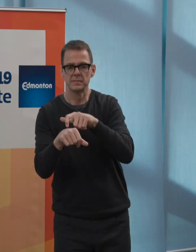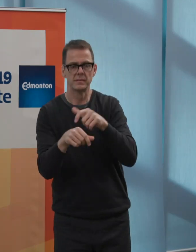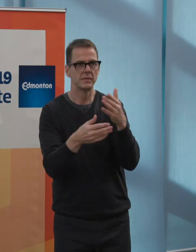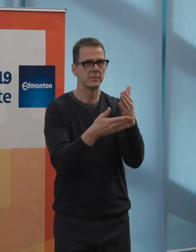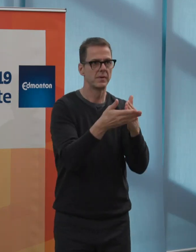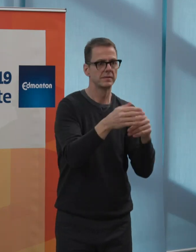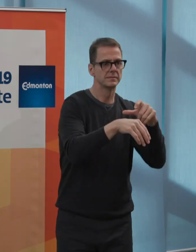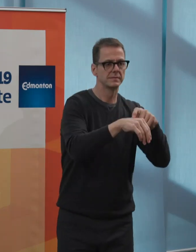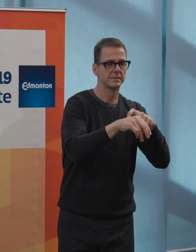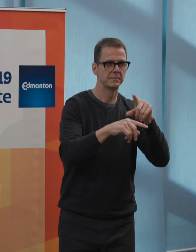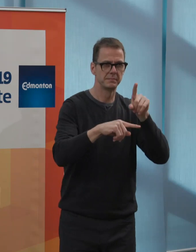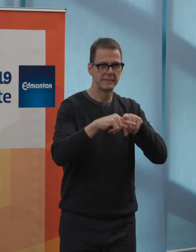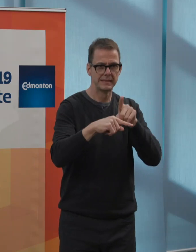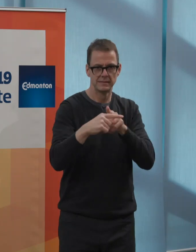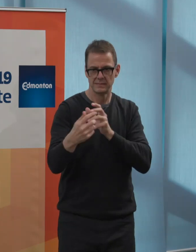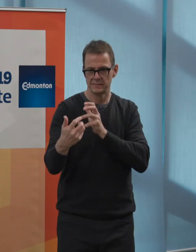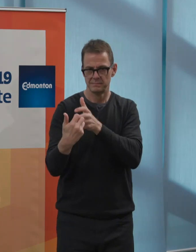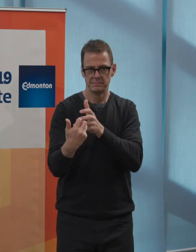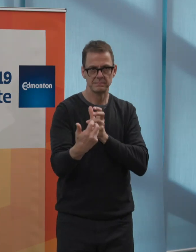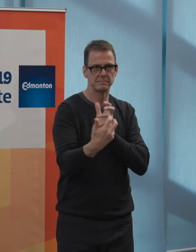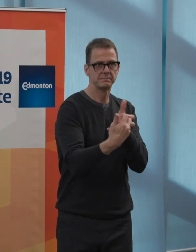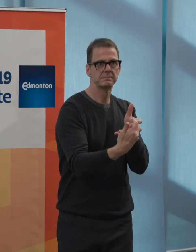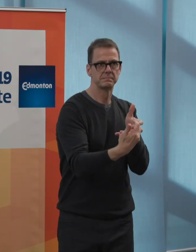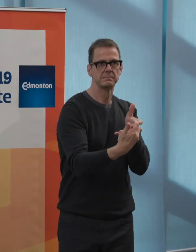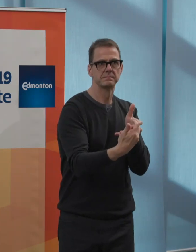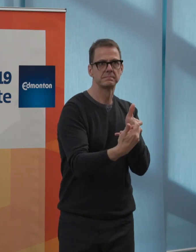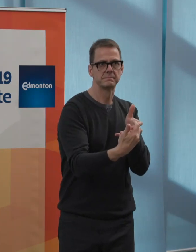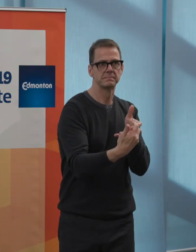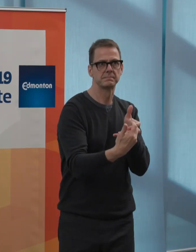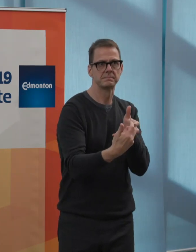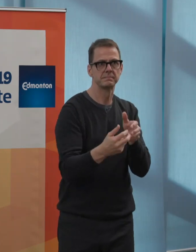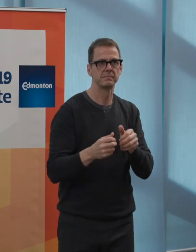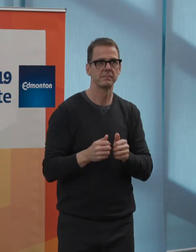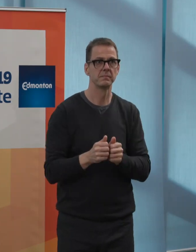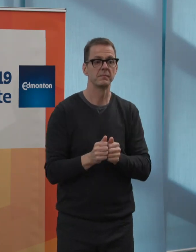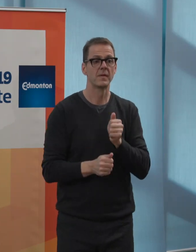mental health supports we have at the city we are doing our best to keep our